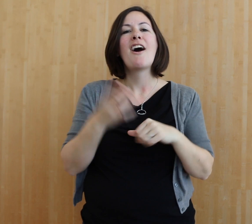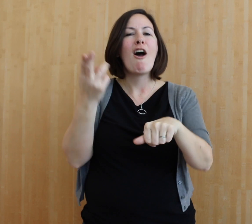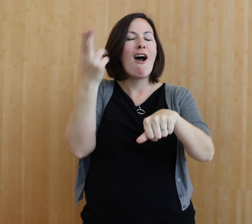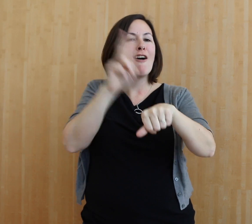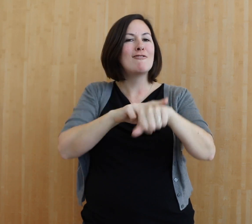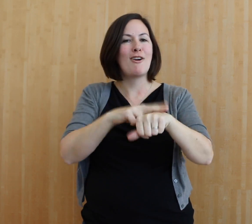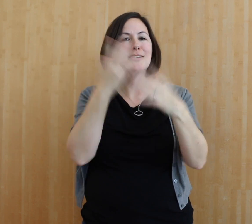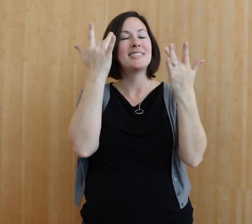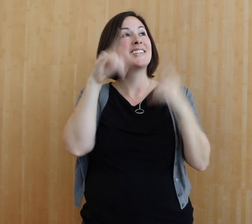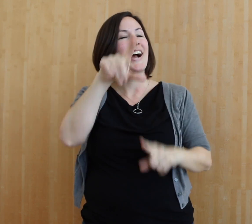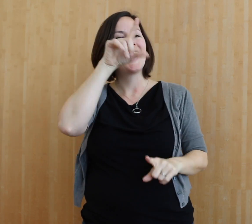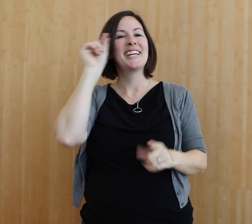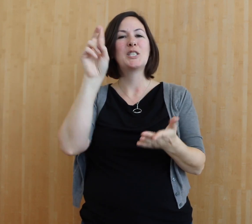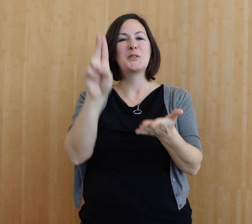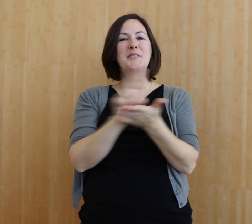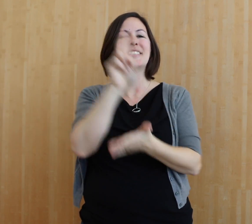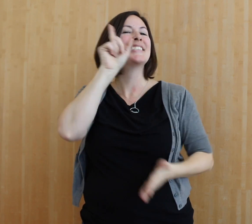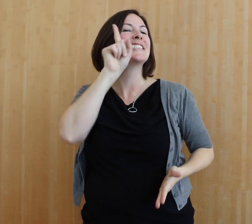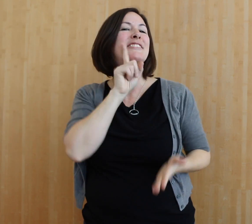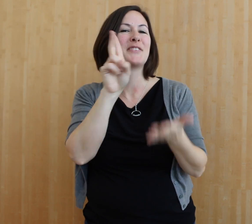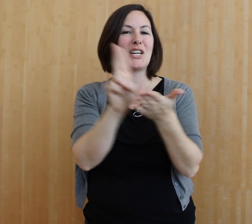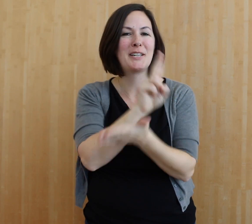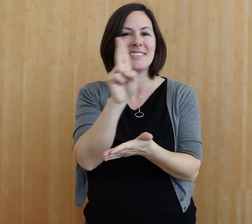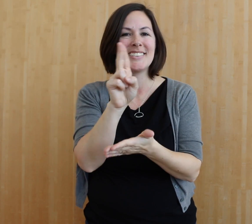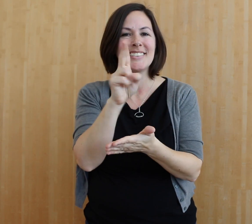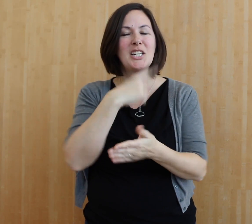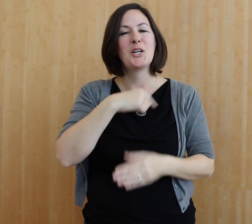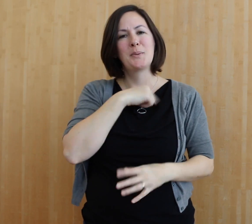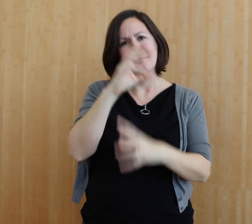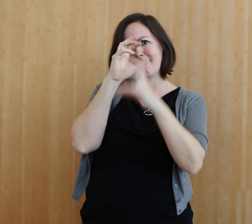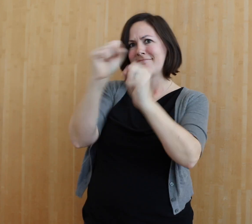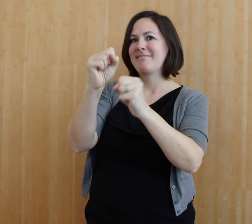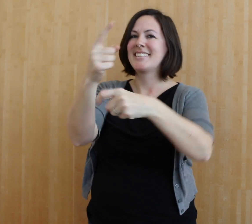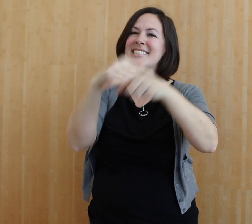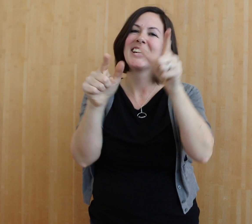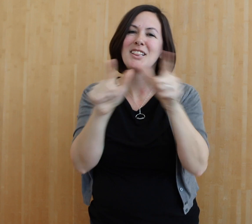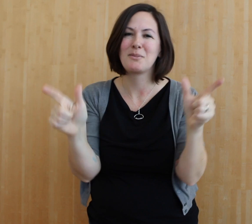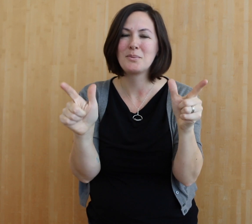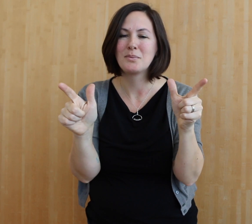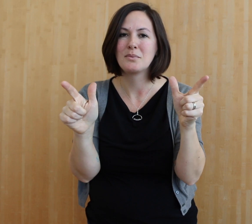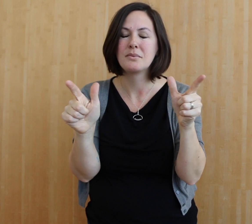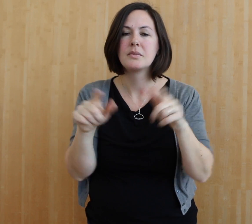Of course, because Gallaudet University is a Deaf university, we are particularly drawn to the study of signed languages.